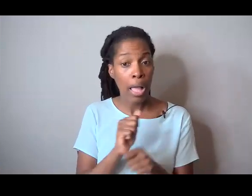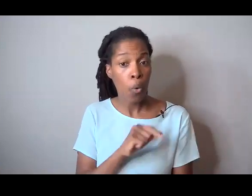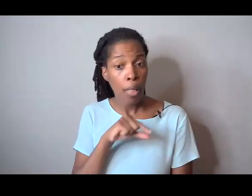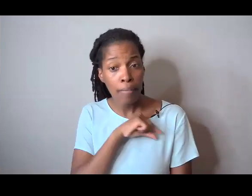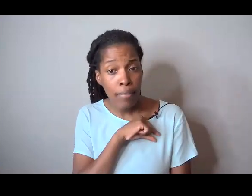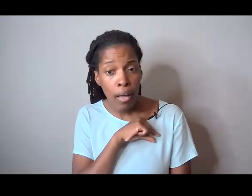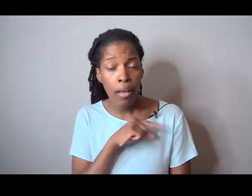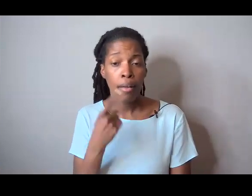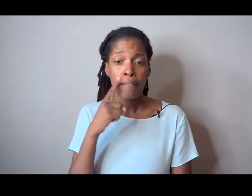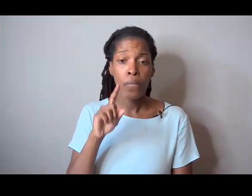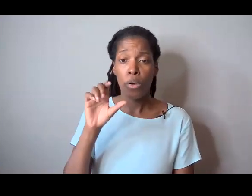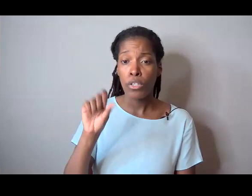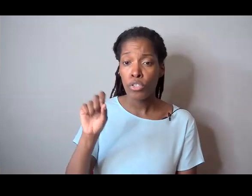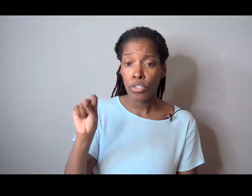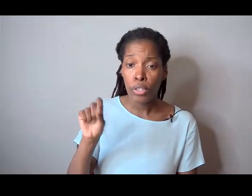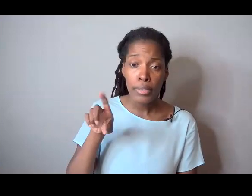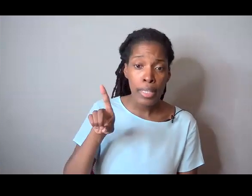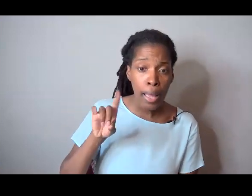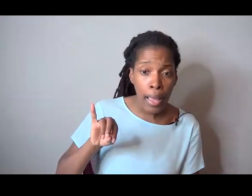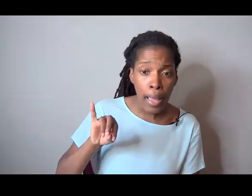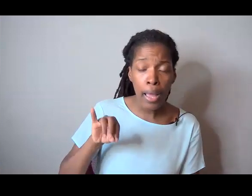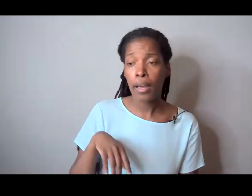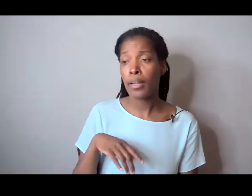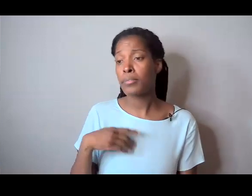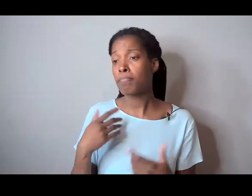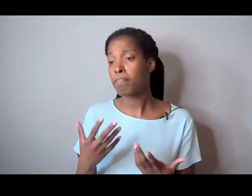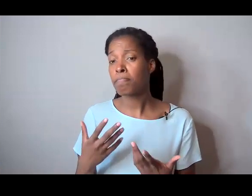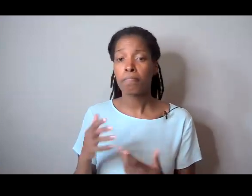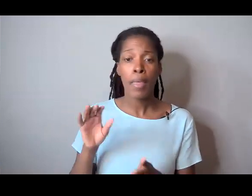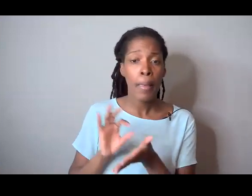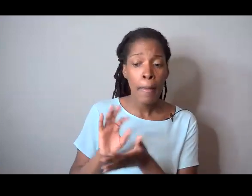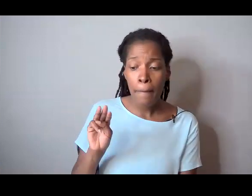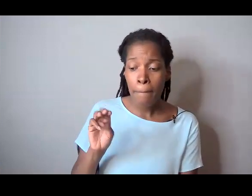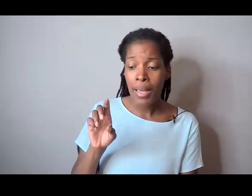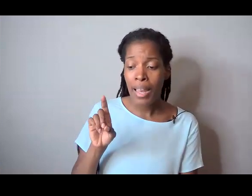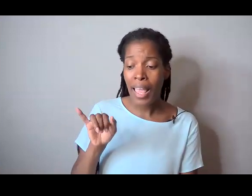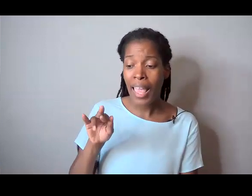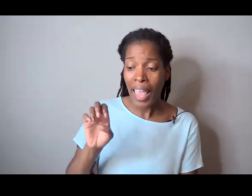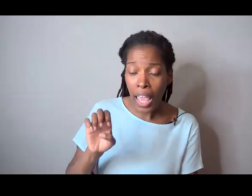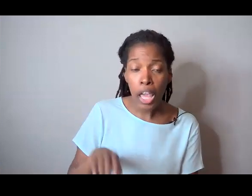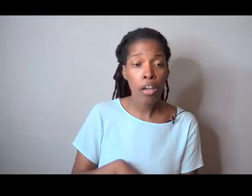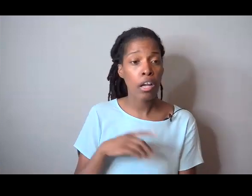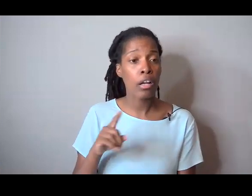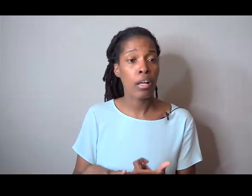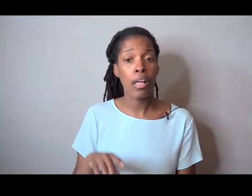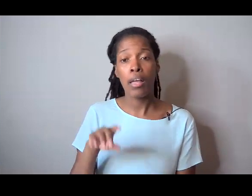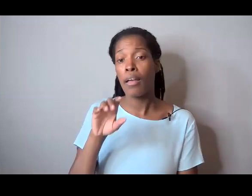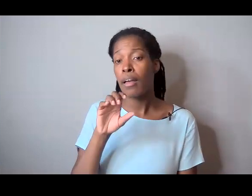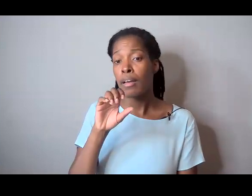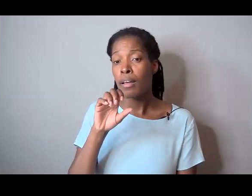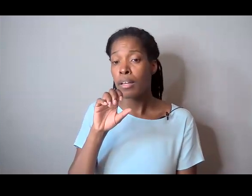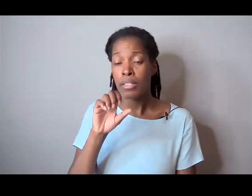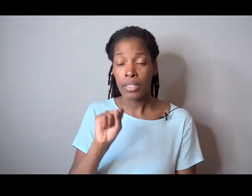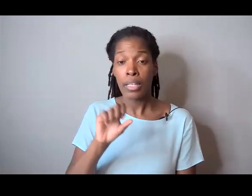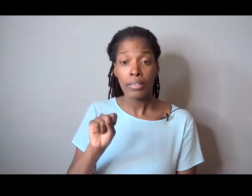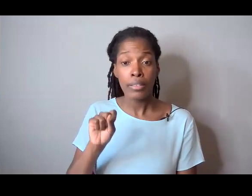social security disability insurance, Medicare, supplemental security income and Medicaid.